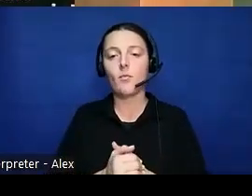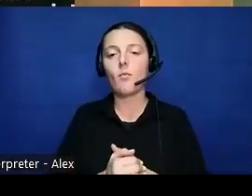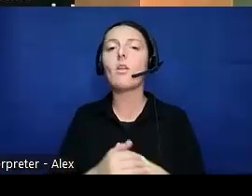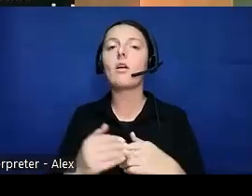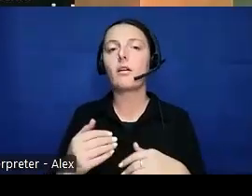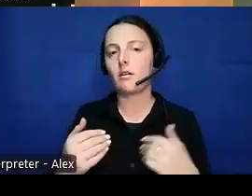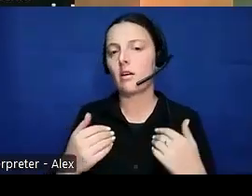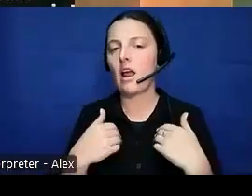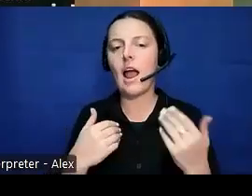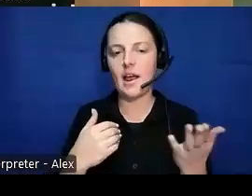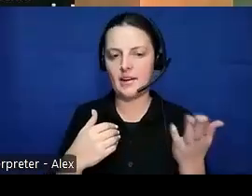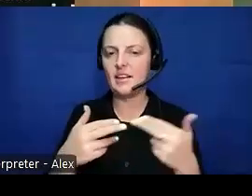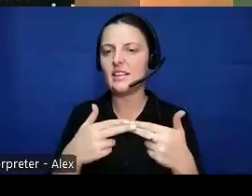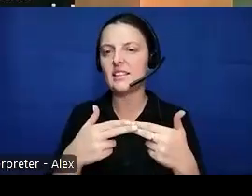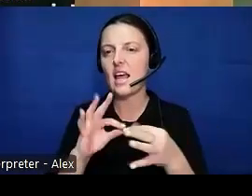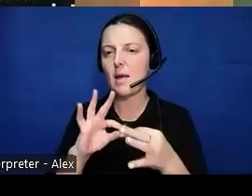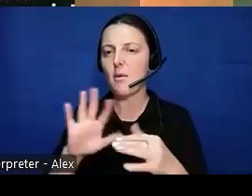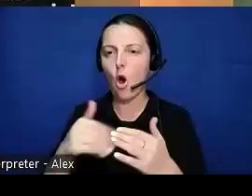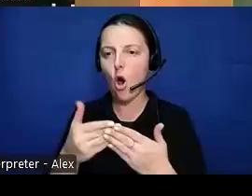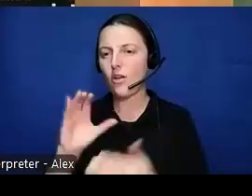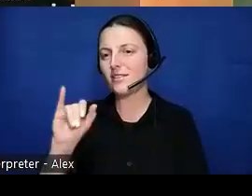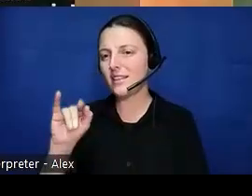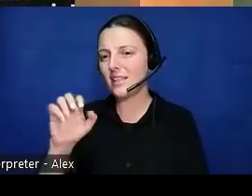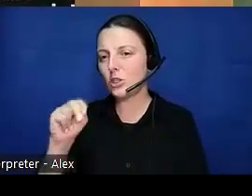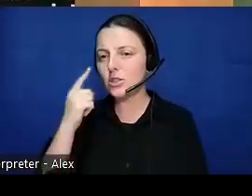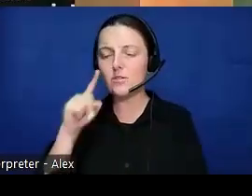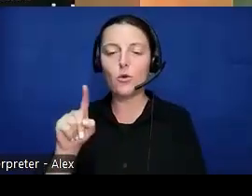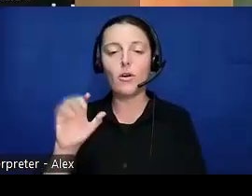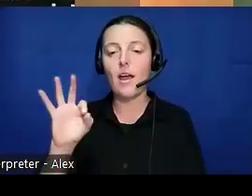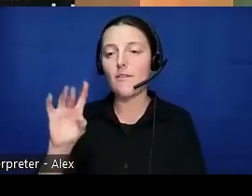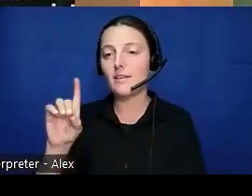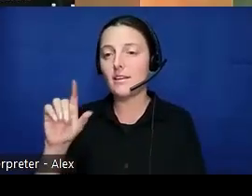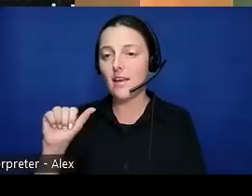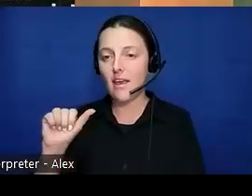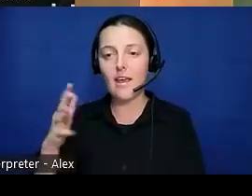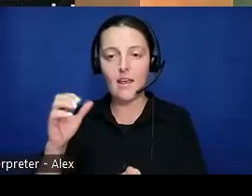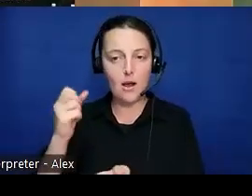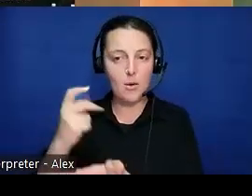different FDA approved drugs in oncology. And, you know, the number would be, you know, in the